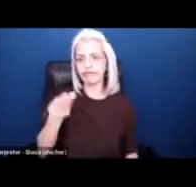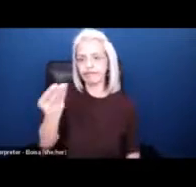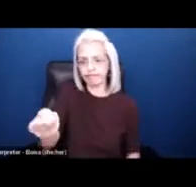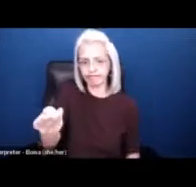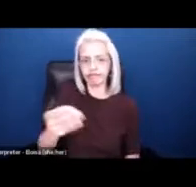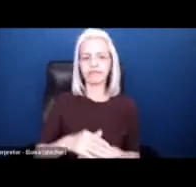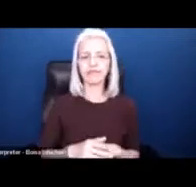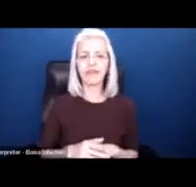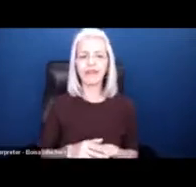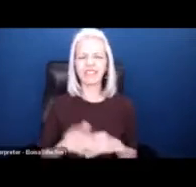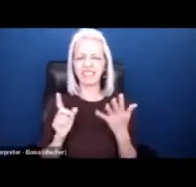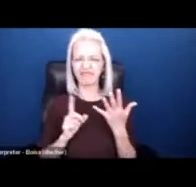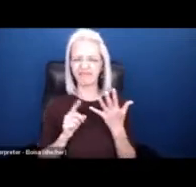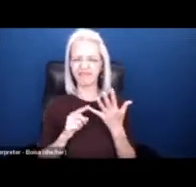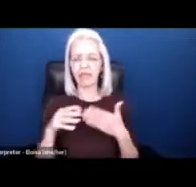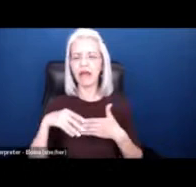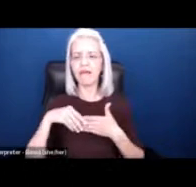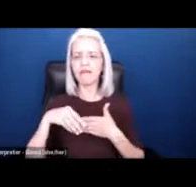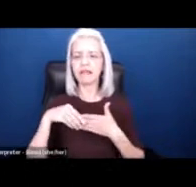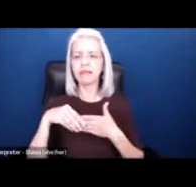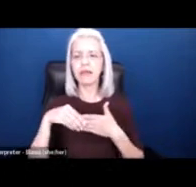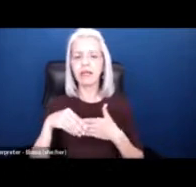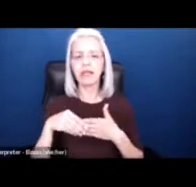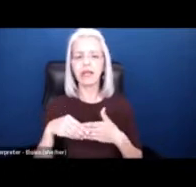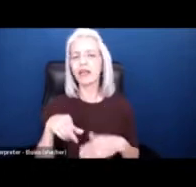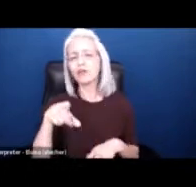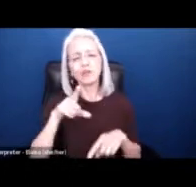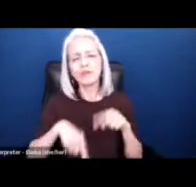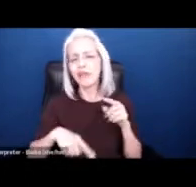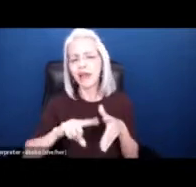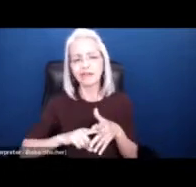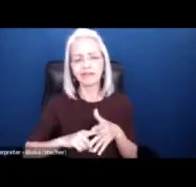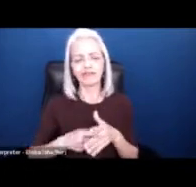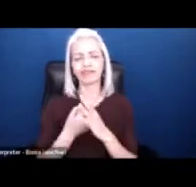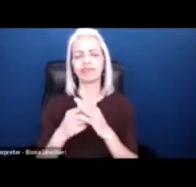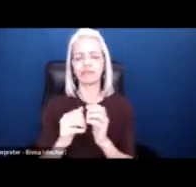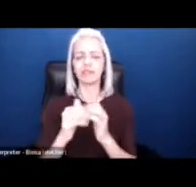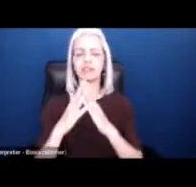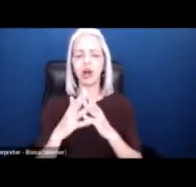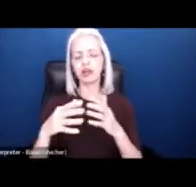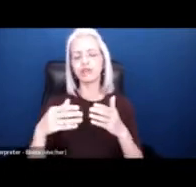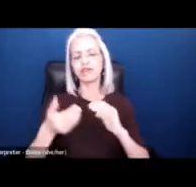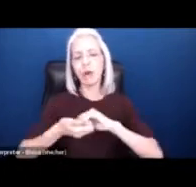is flexibility. You're not going to start partnerships, and they're going to remain the same. There's turnover in